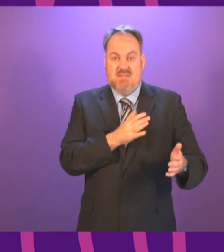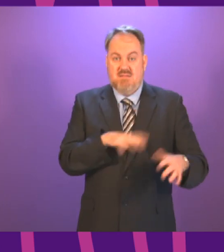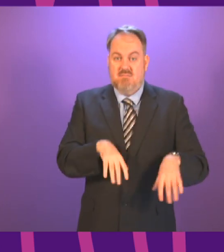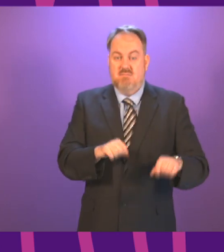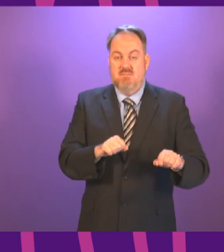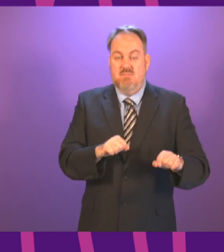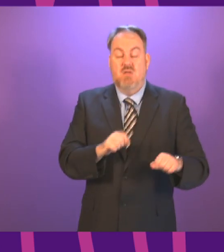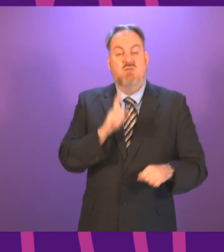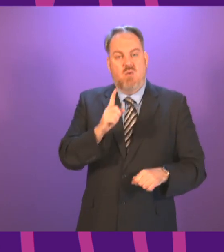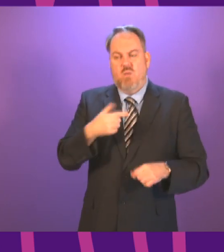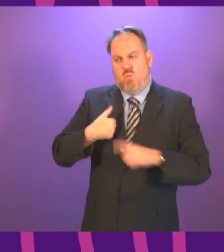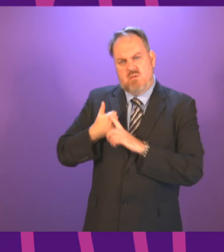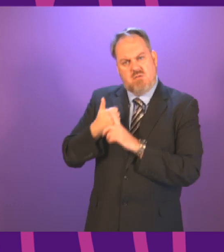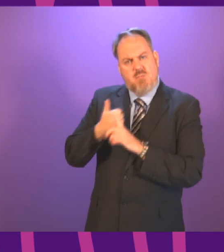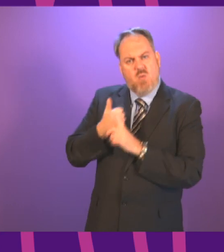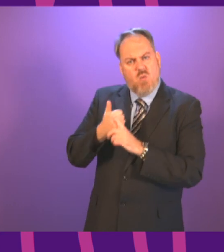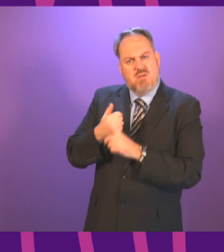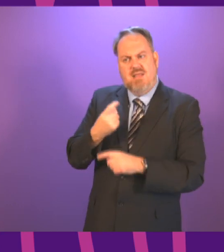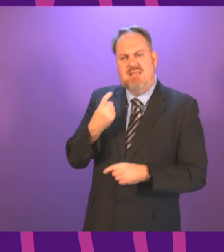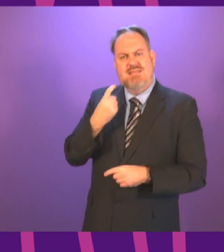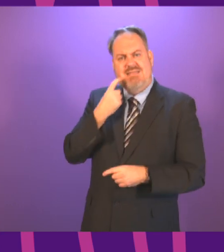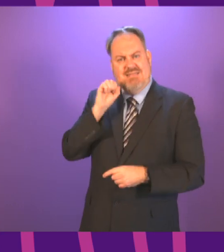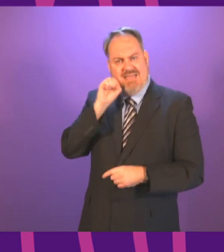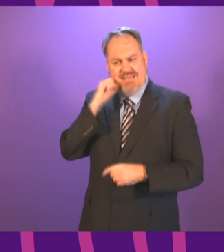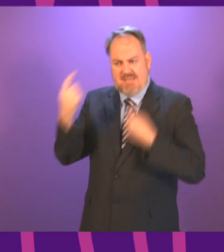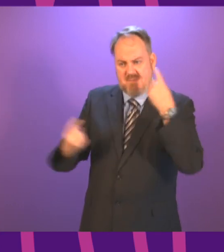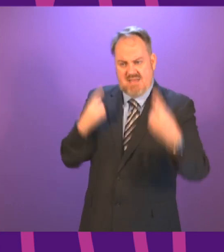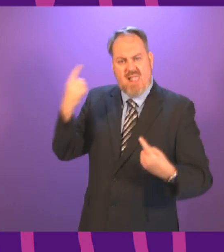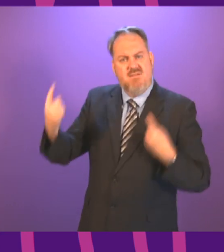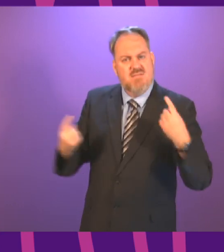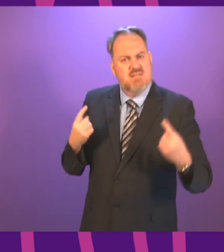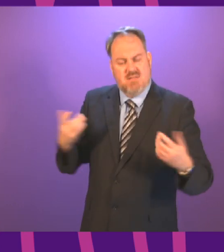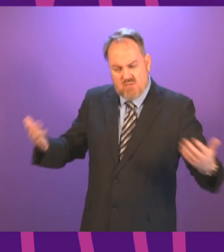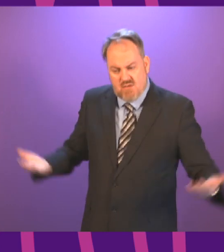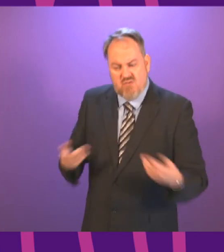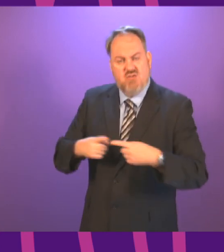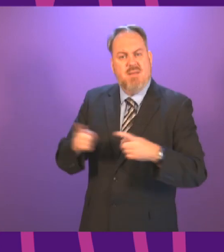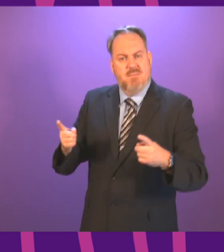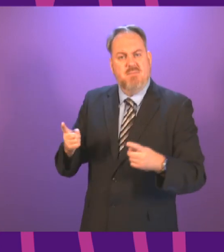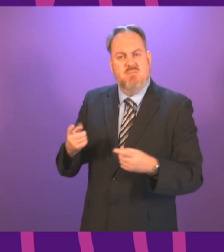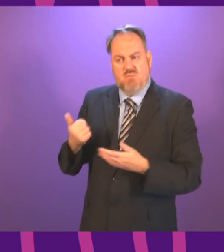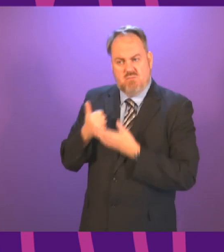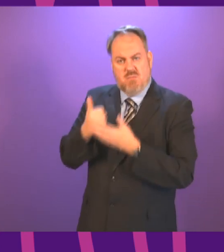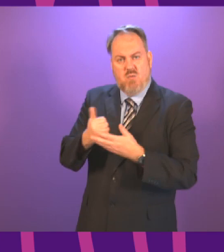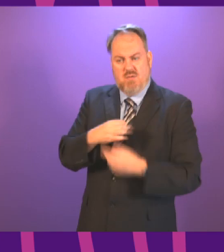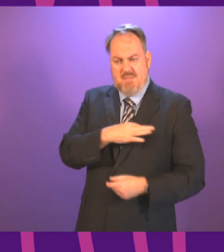through dental services, and we will continue to support the dental profession as it goes through the challenges of this situation.